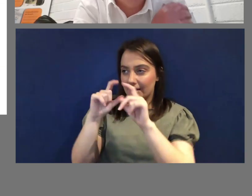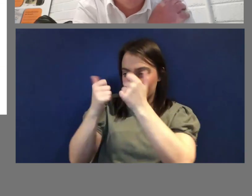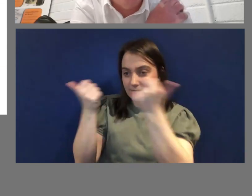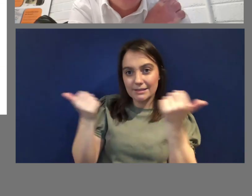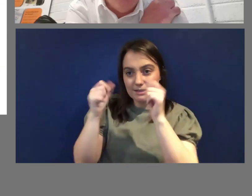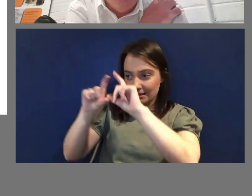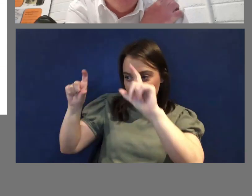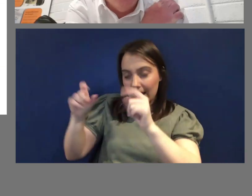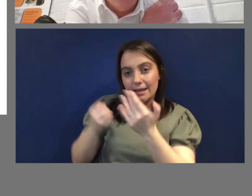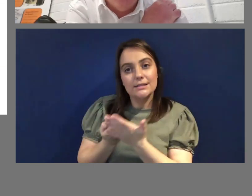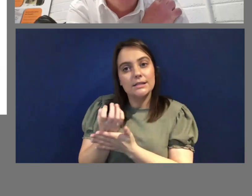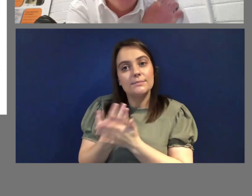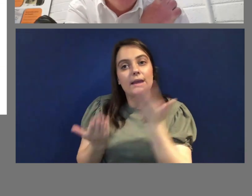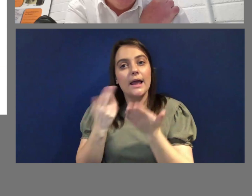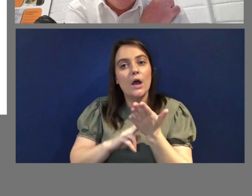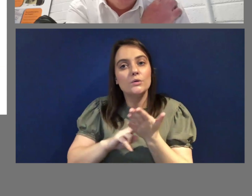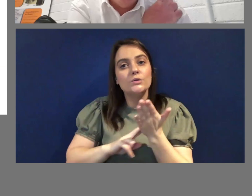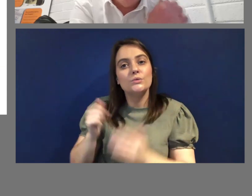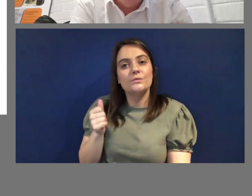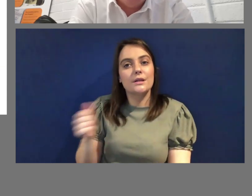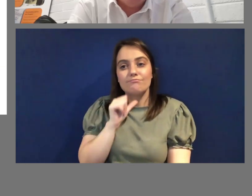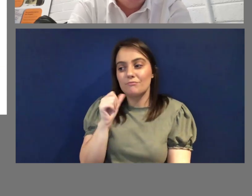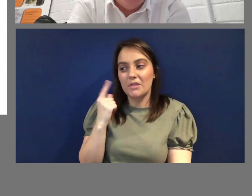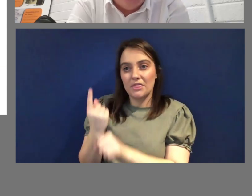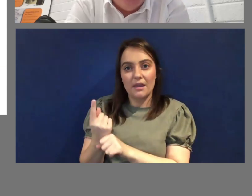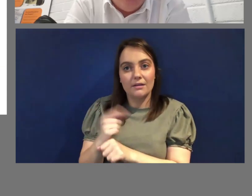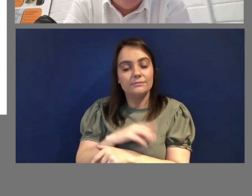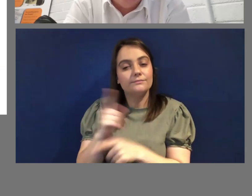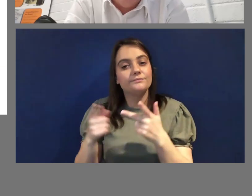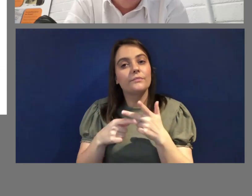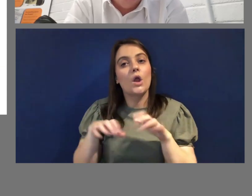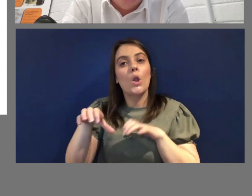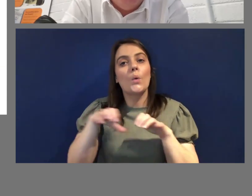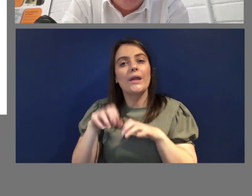to use the intercom and so on in relation to location they can be too close to the door leaf